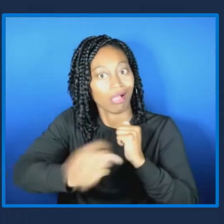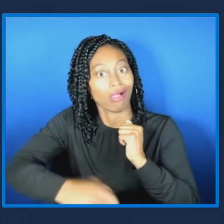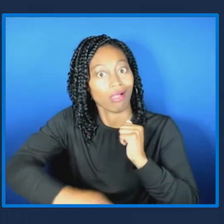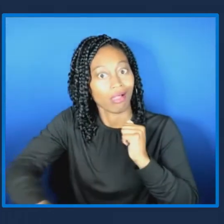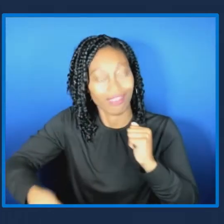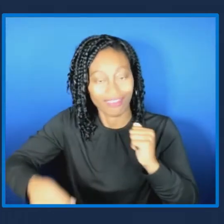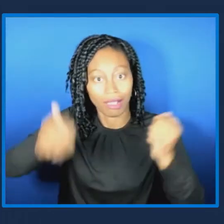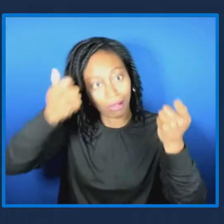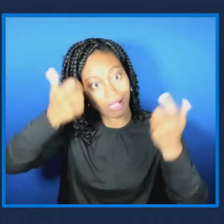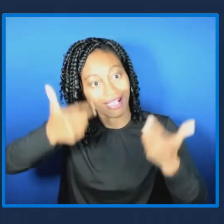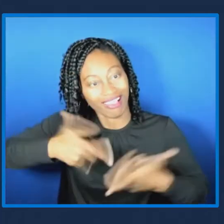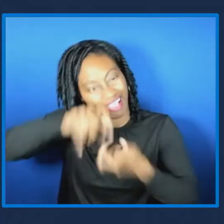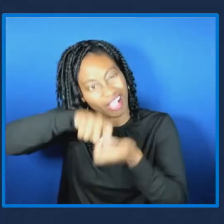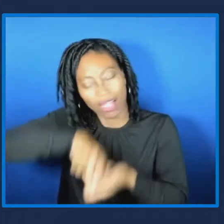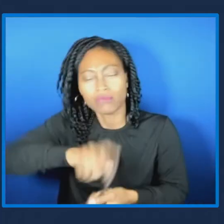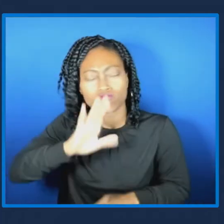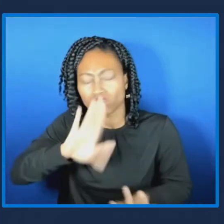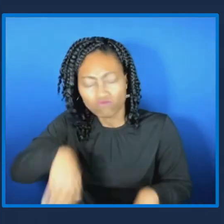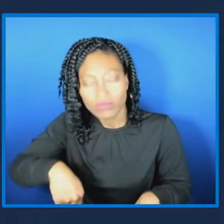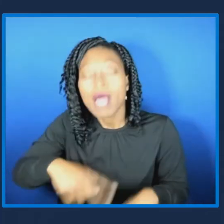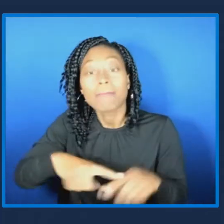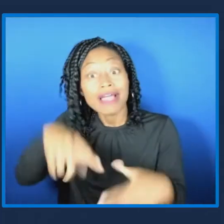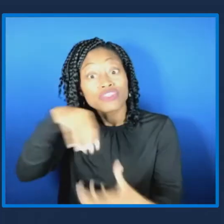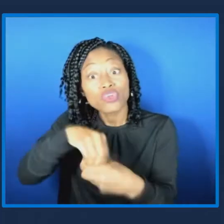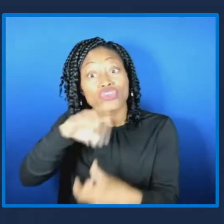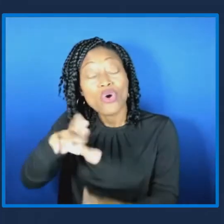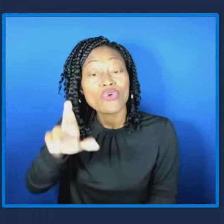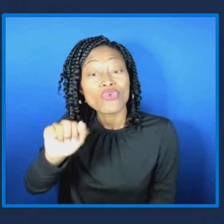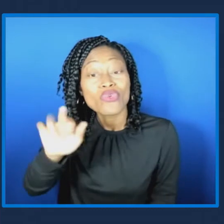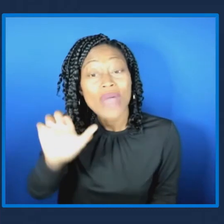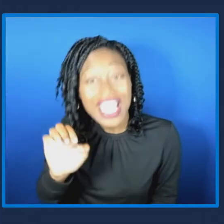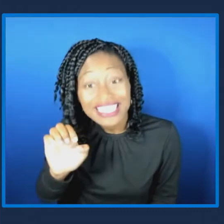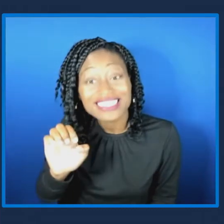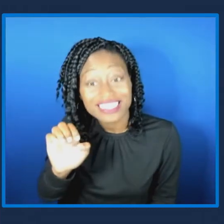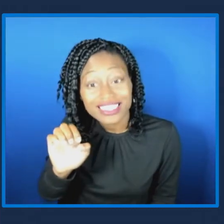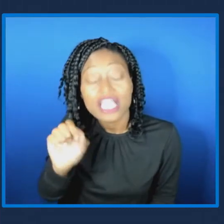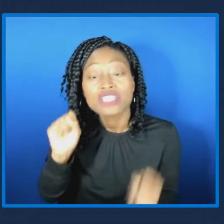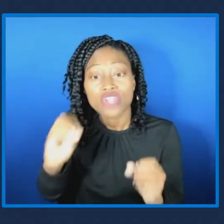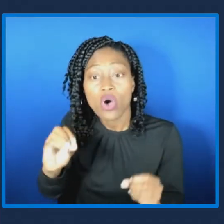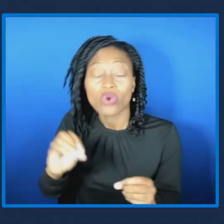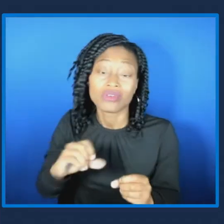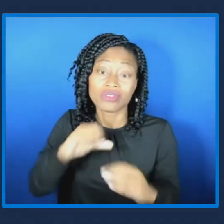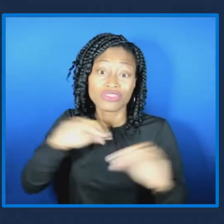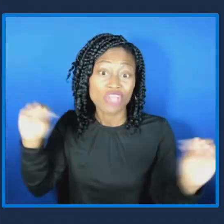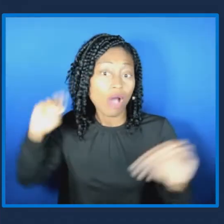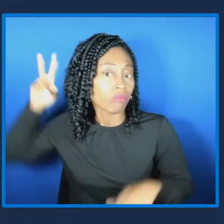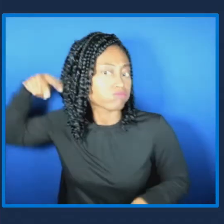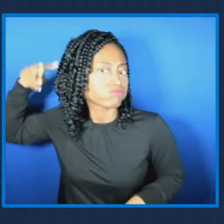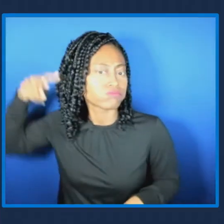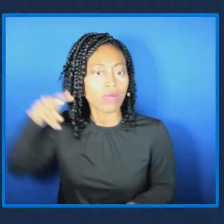and include race to avoid unconscious bias." I thought that was a fantastic tip.